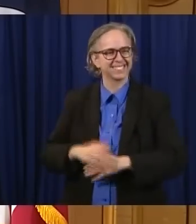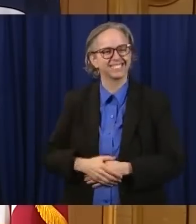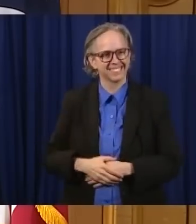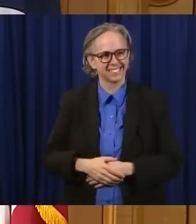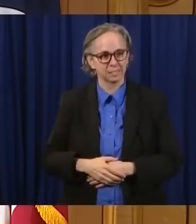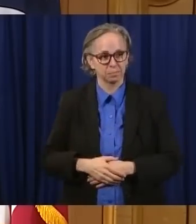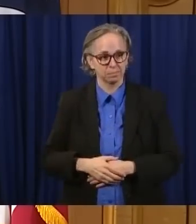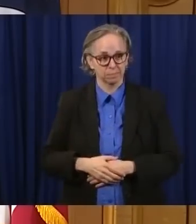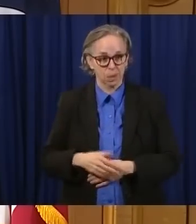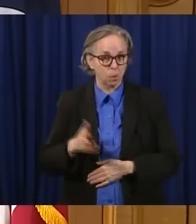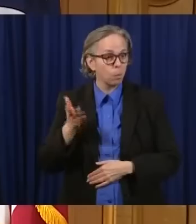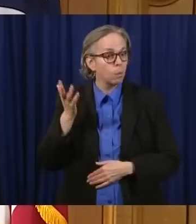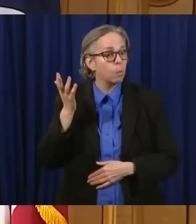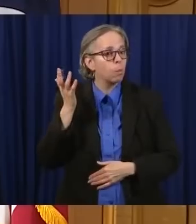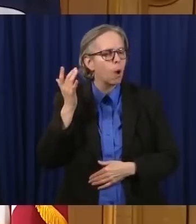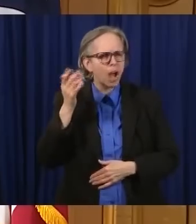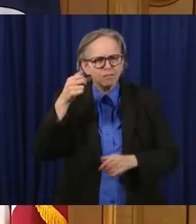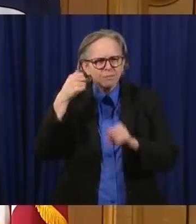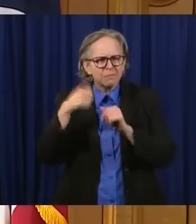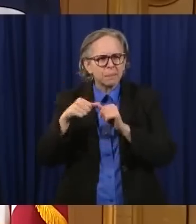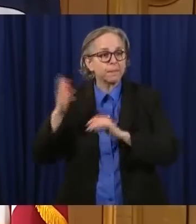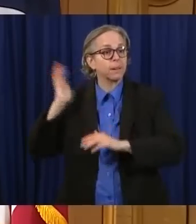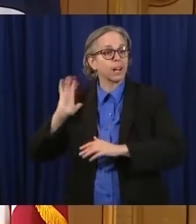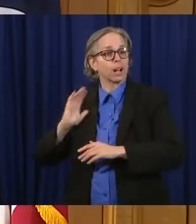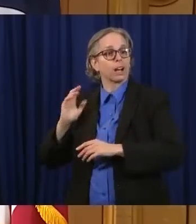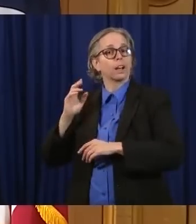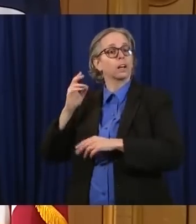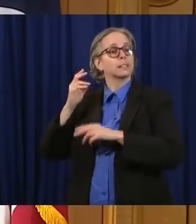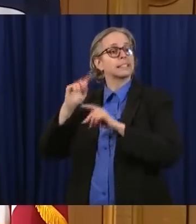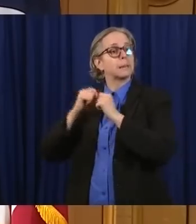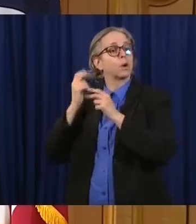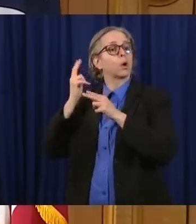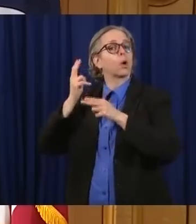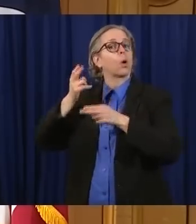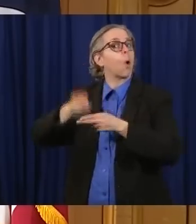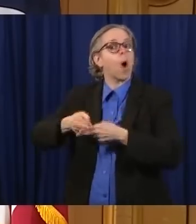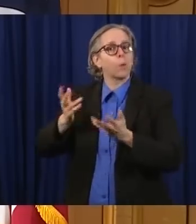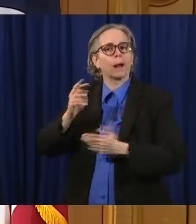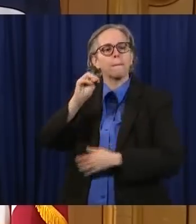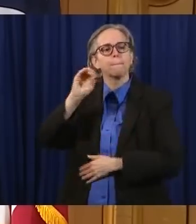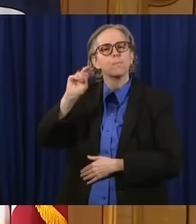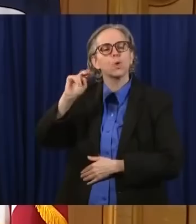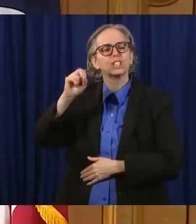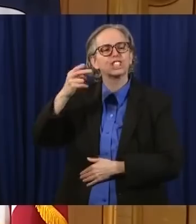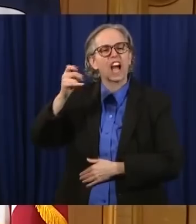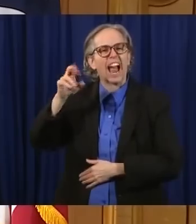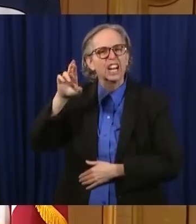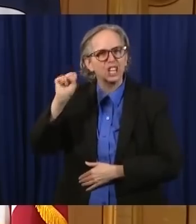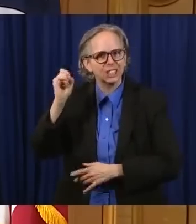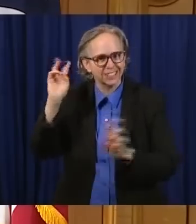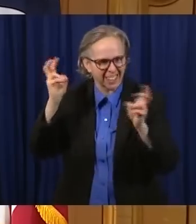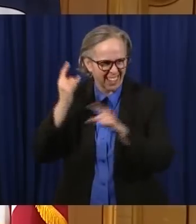THIS IS THEIR HAT. THIS IS MR. MOON AND MR. MOON